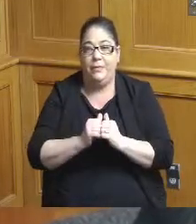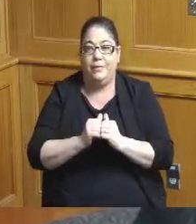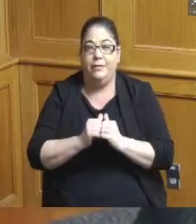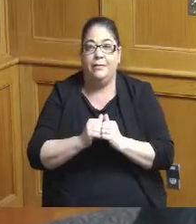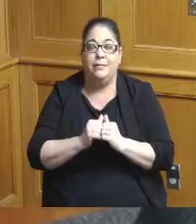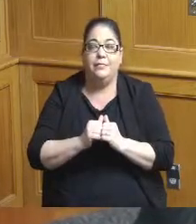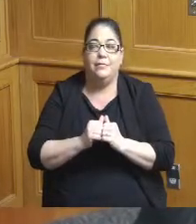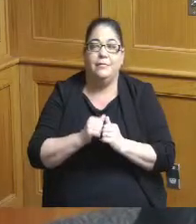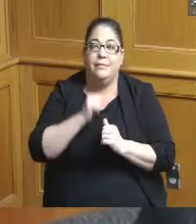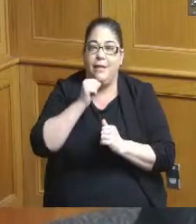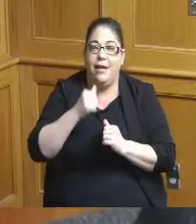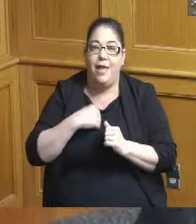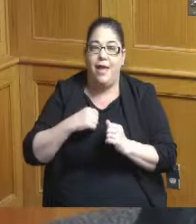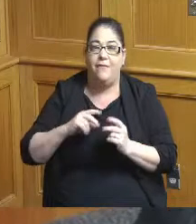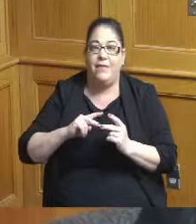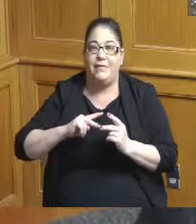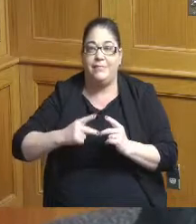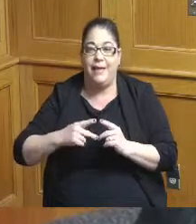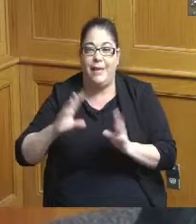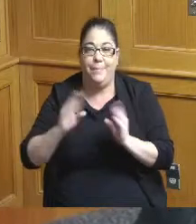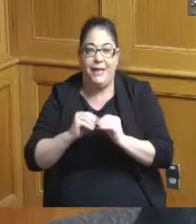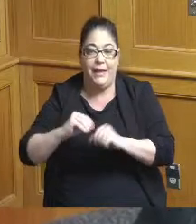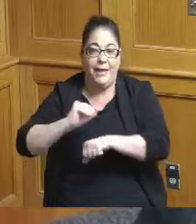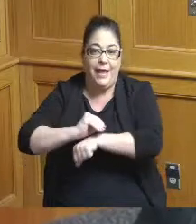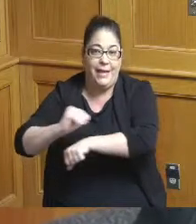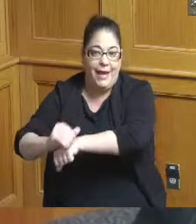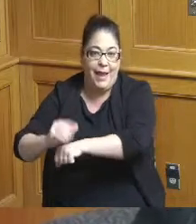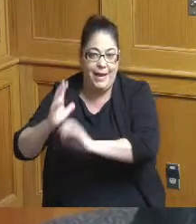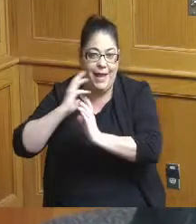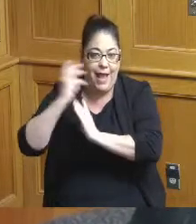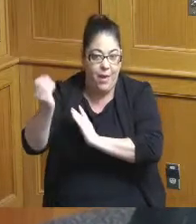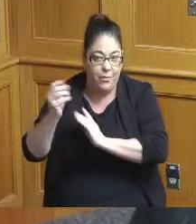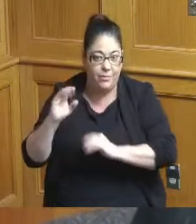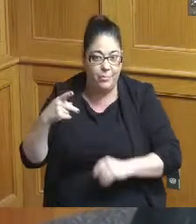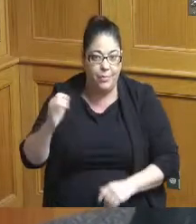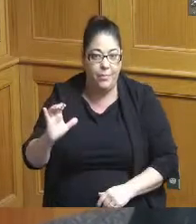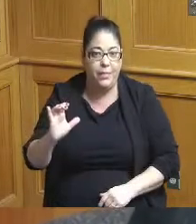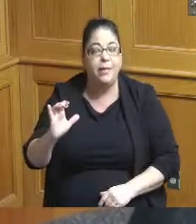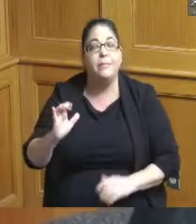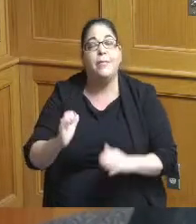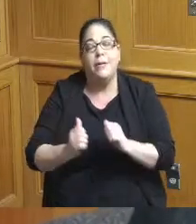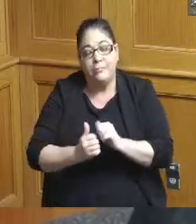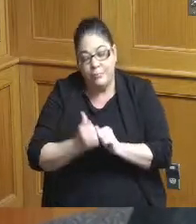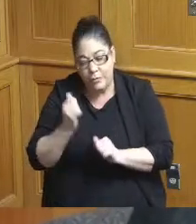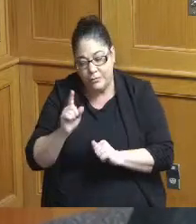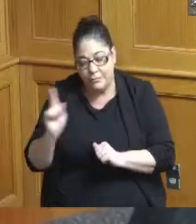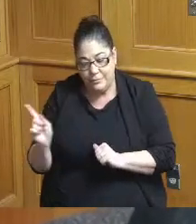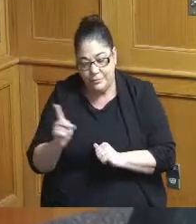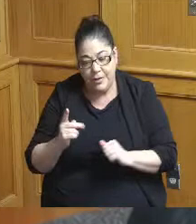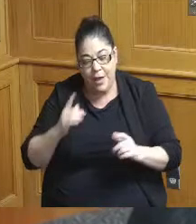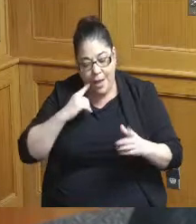second meeting out in at night in the public it's a majority rules and so I accept the resolution of